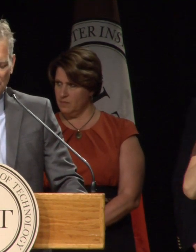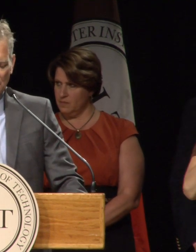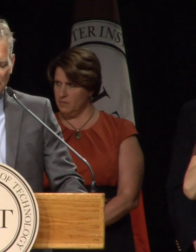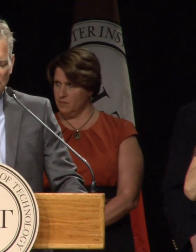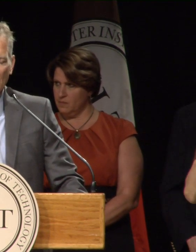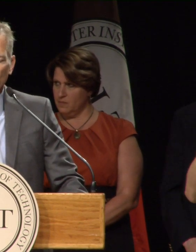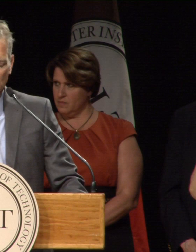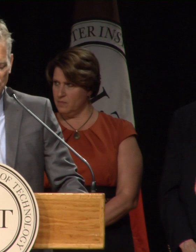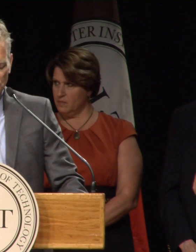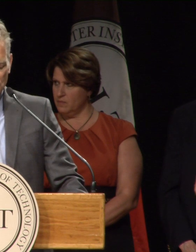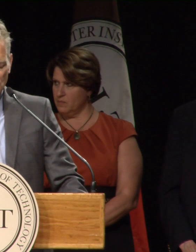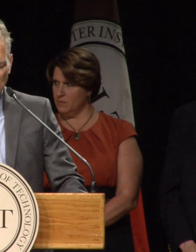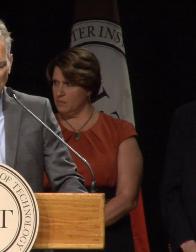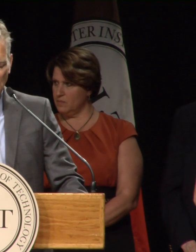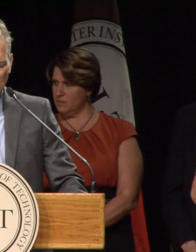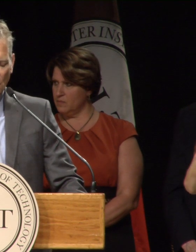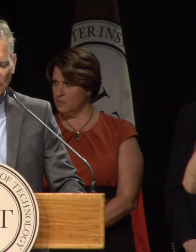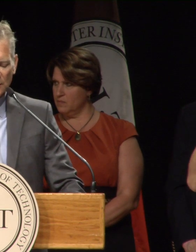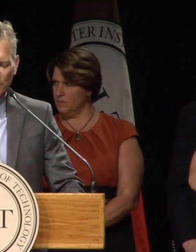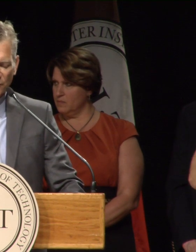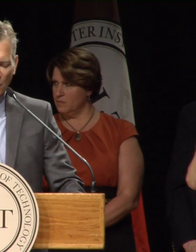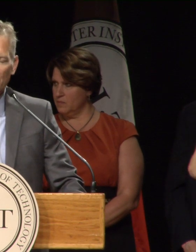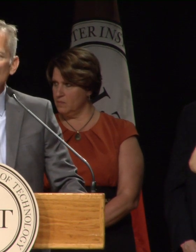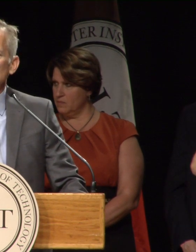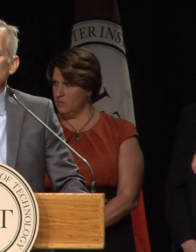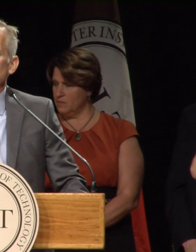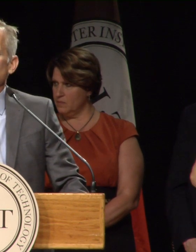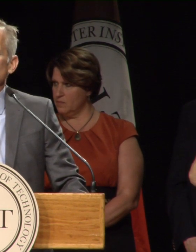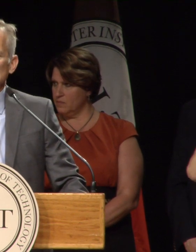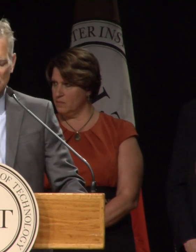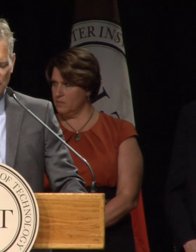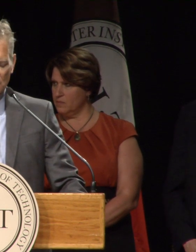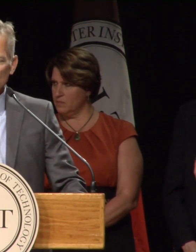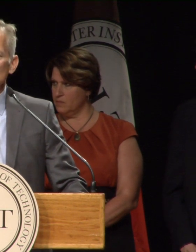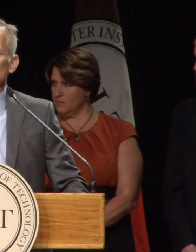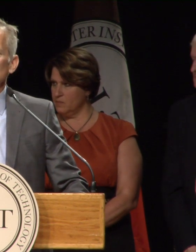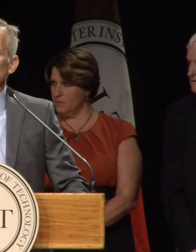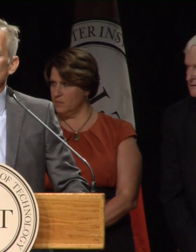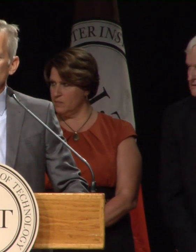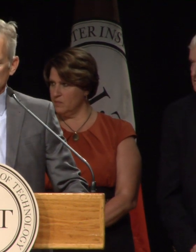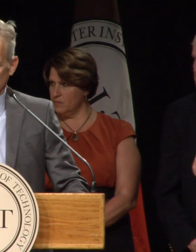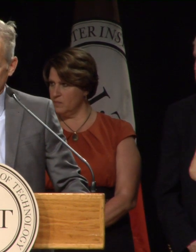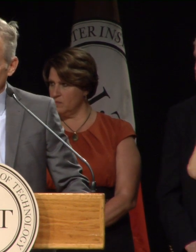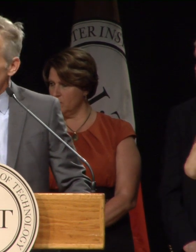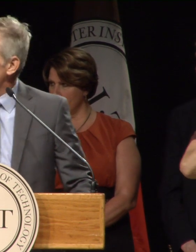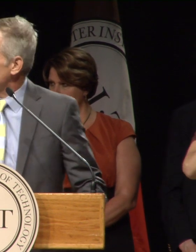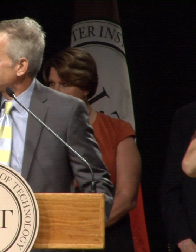THATCHER LYMAN, A DOCTORAL STUDENT IN ORGAN PERFORMANCE AT THE EASTMAN SCHOOL OF MUSIC.